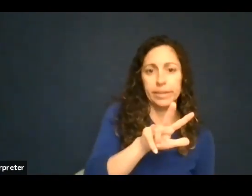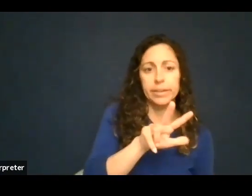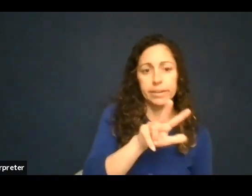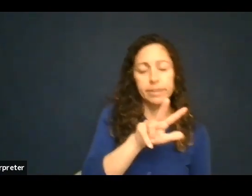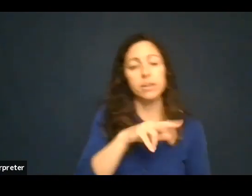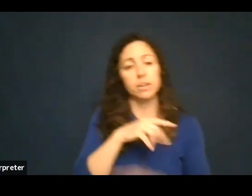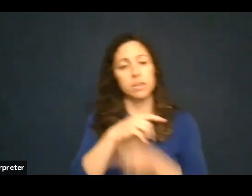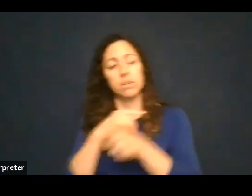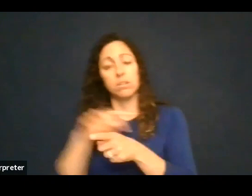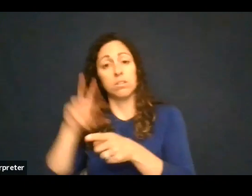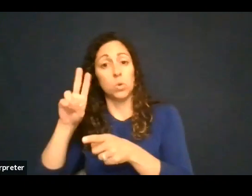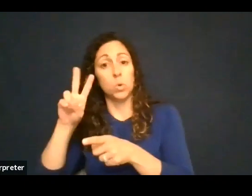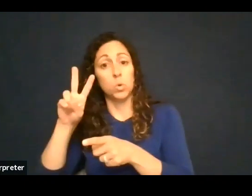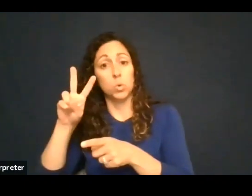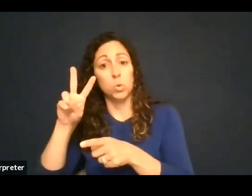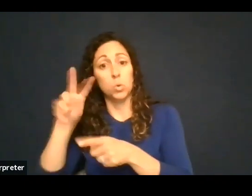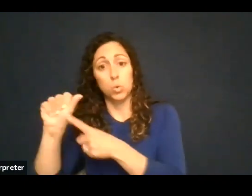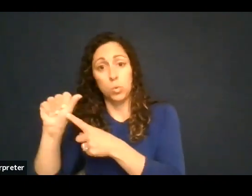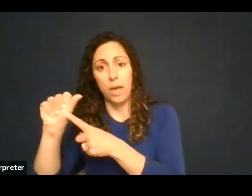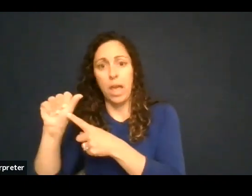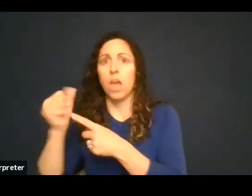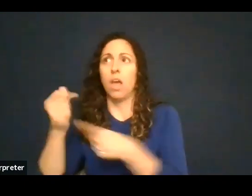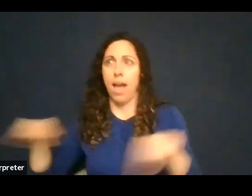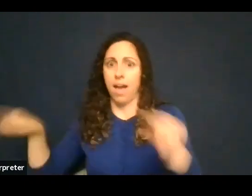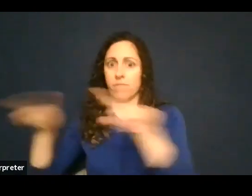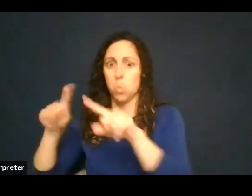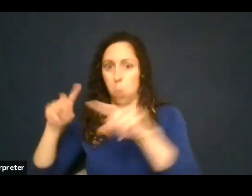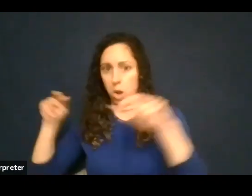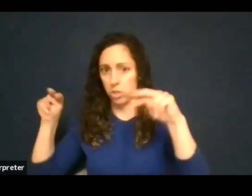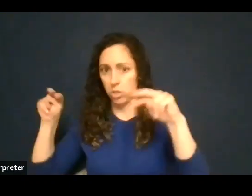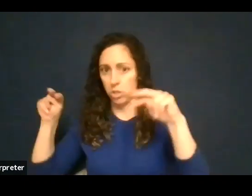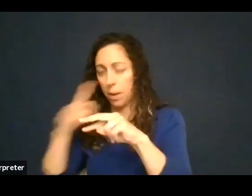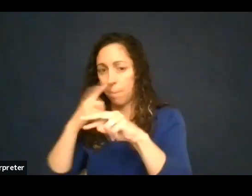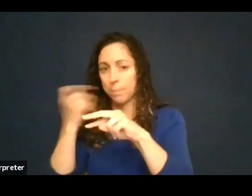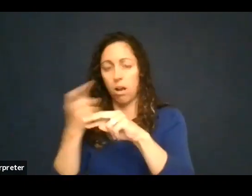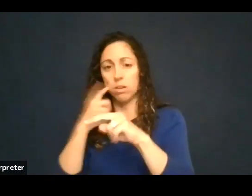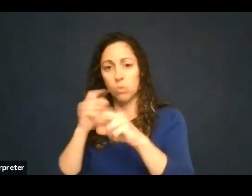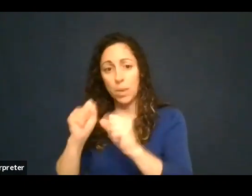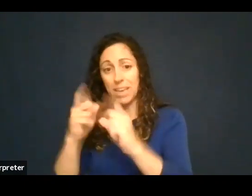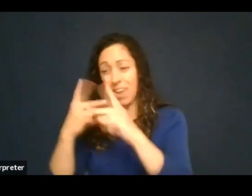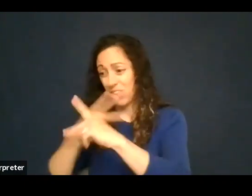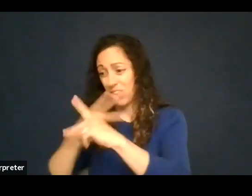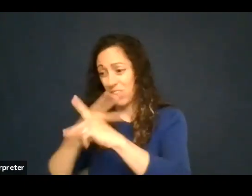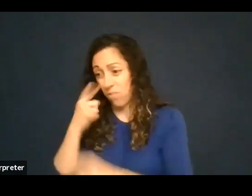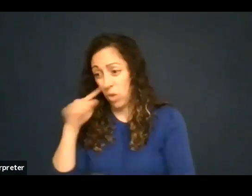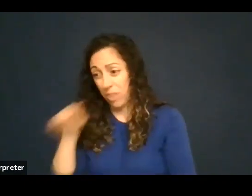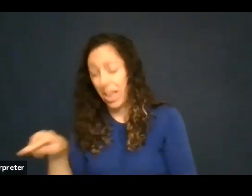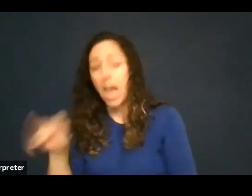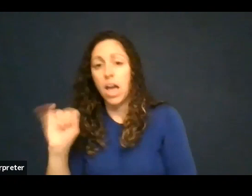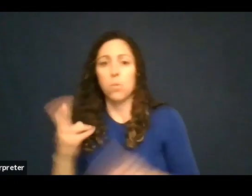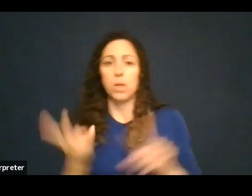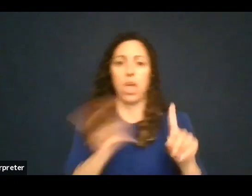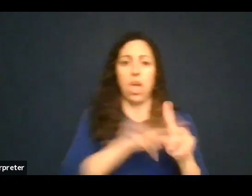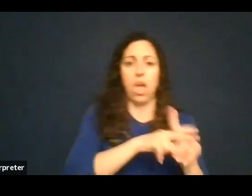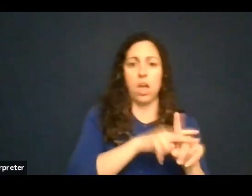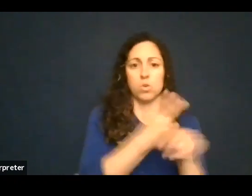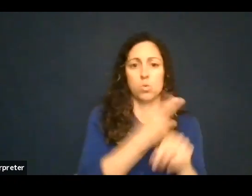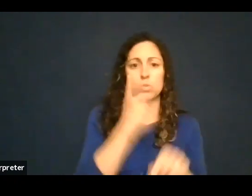that everyone's looking at. And so what you learn about gene editing, a lot of the information that you really need to understand